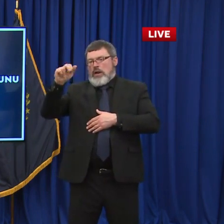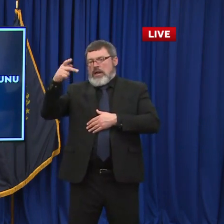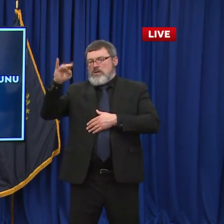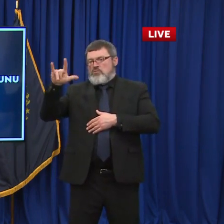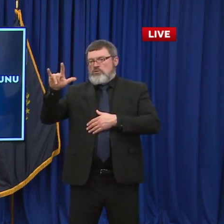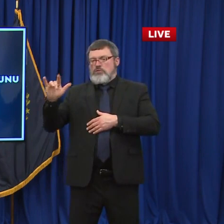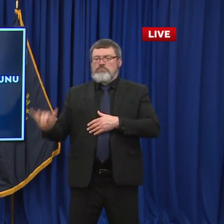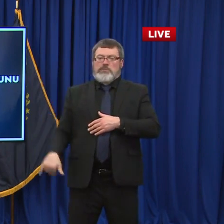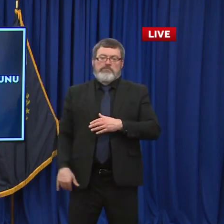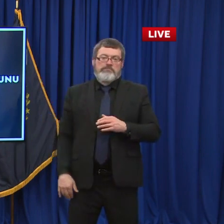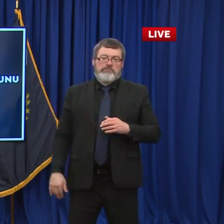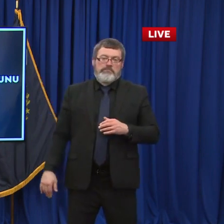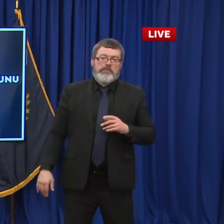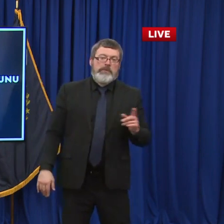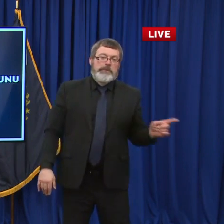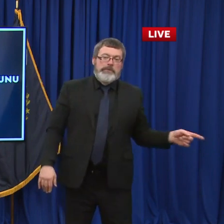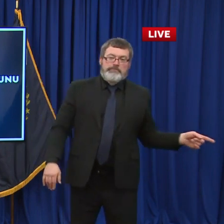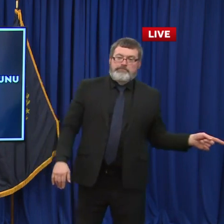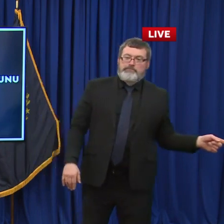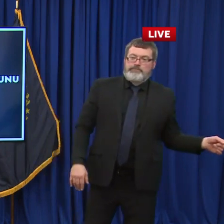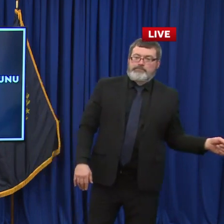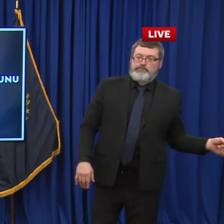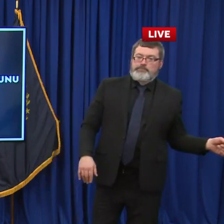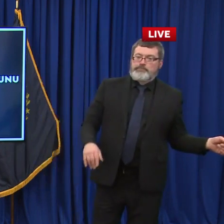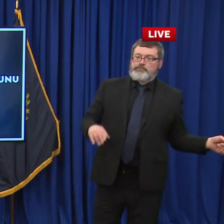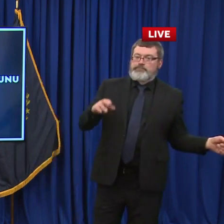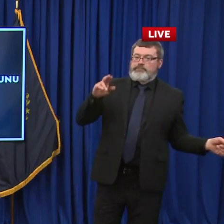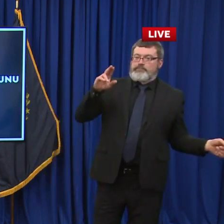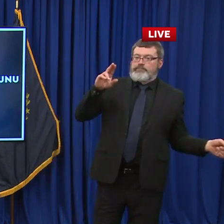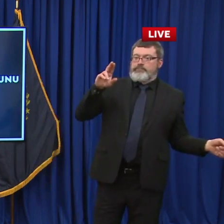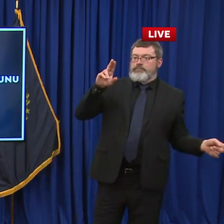POPULATION. ELATION UNTIL PROBABLY MARCH OR APRIL TERRIFIC. THANK YOU BETH.